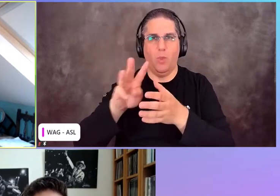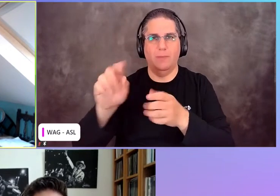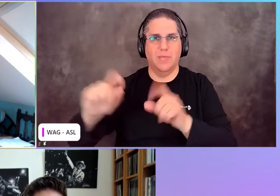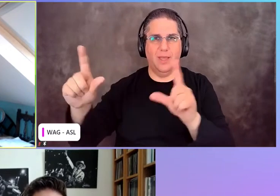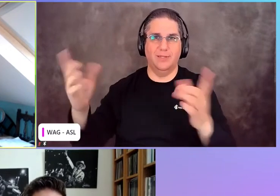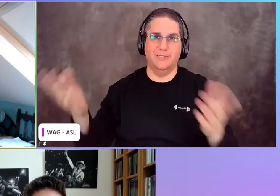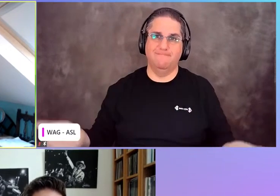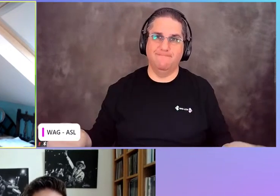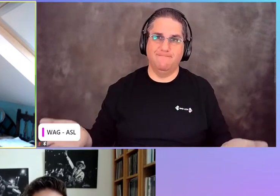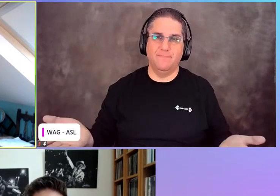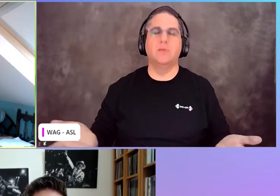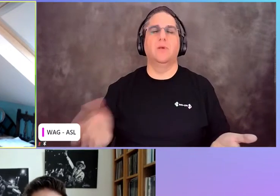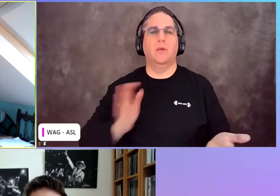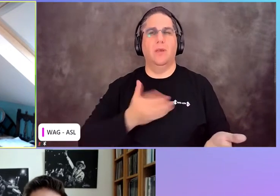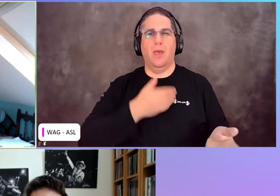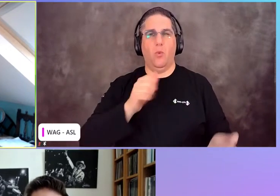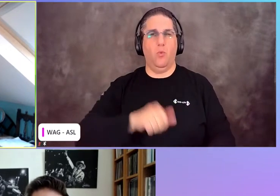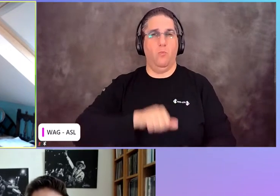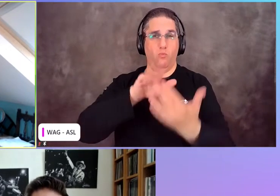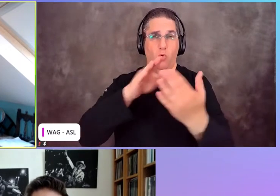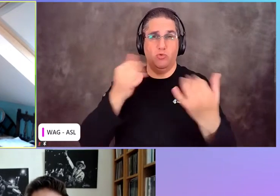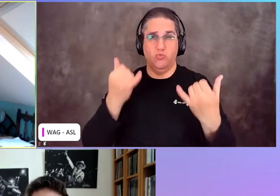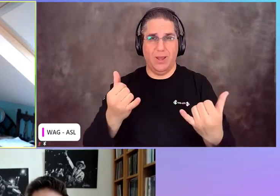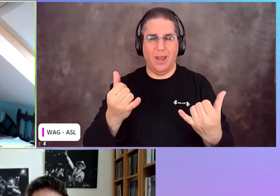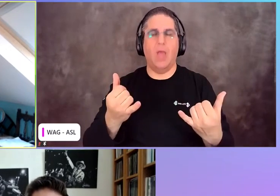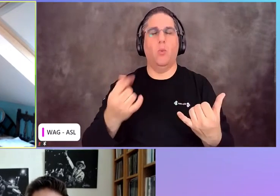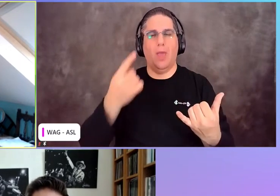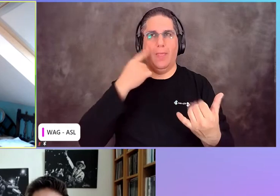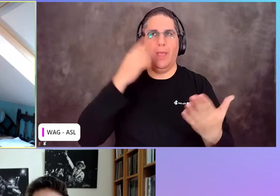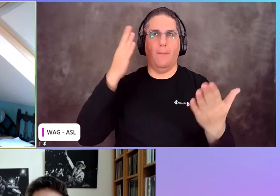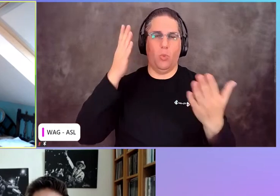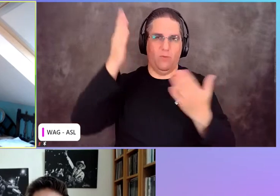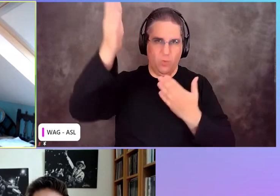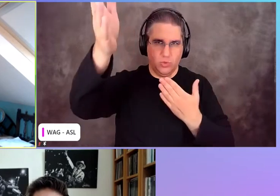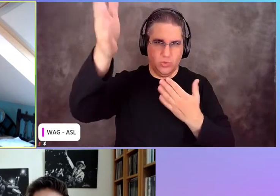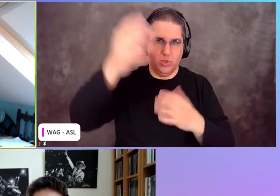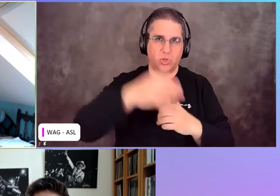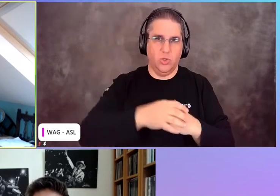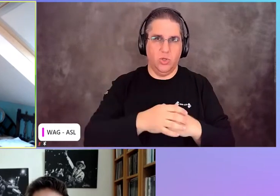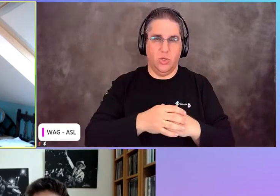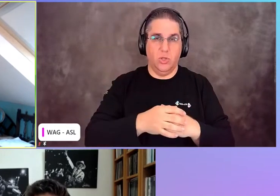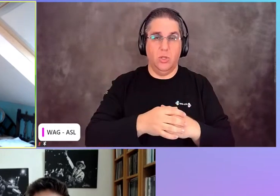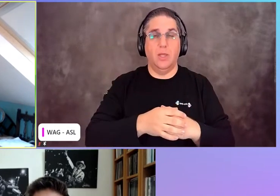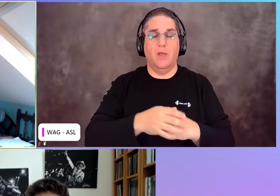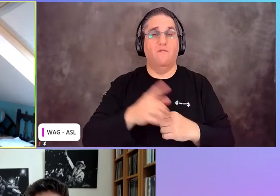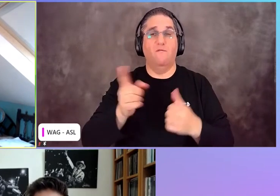publication to the web. But there are literally millions of PDFS on public sites. Our